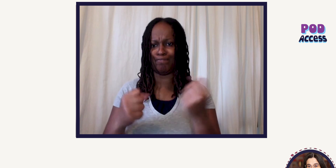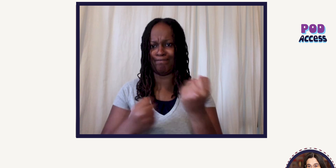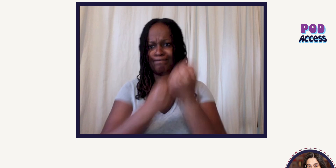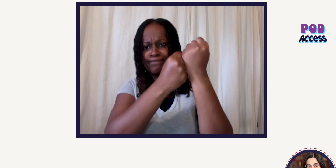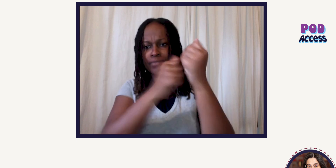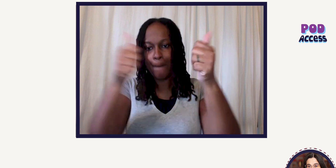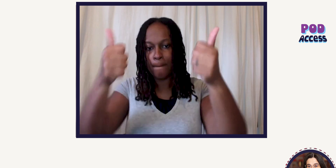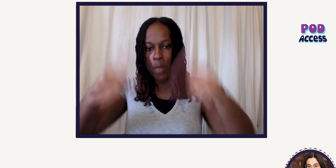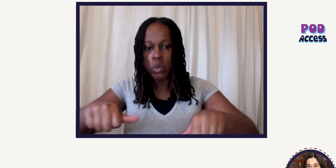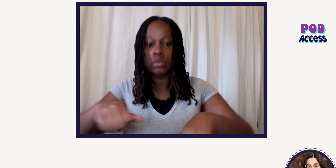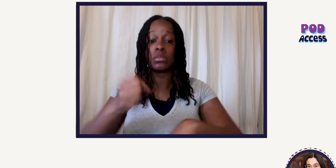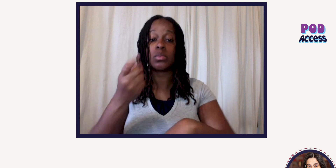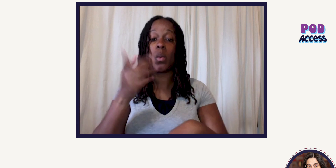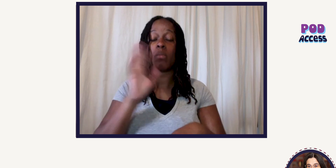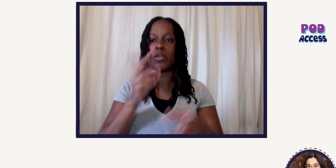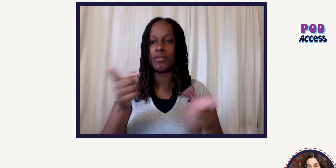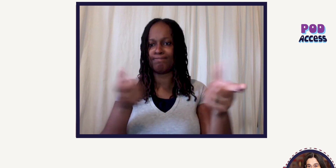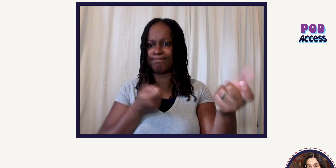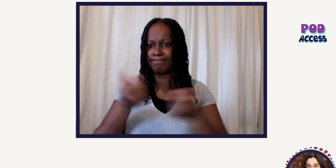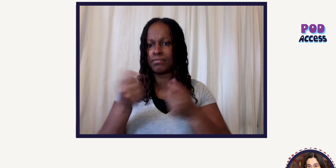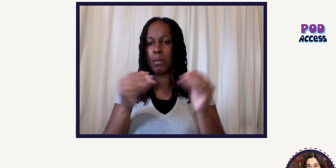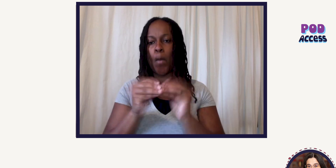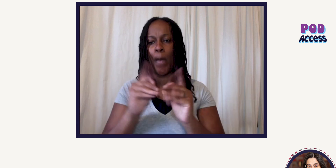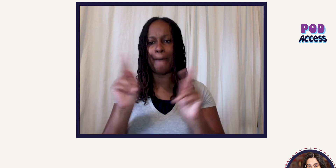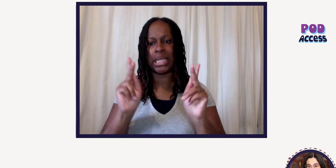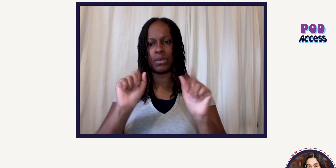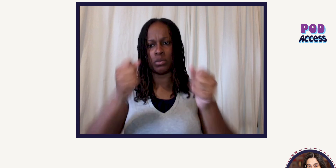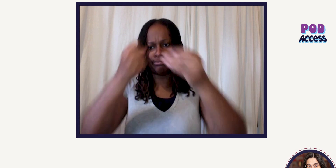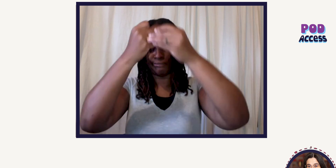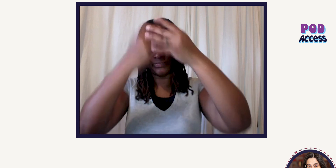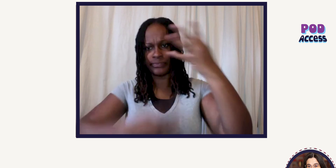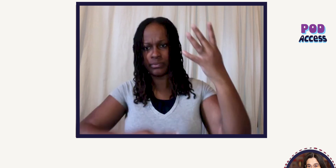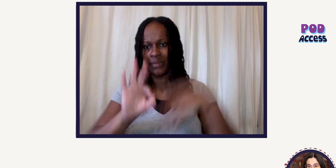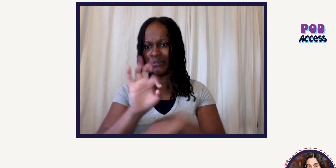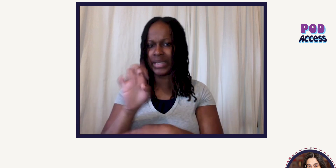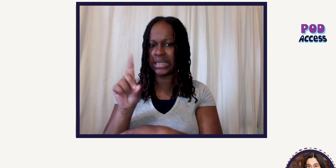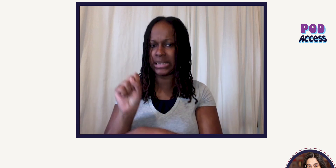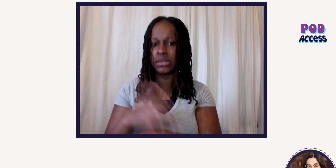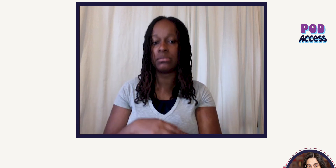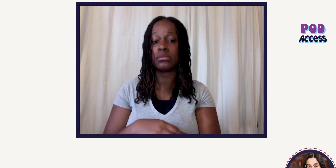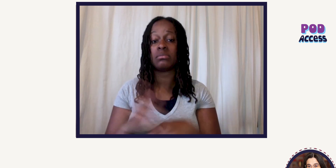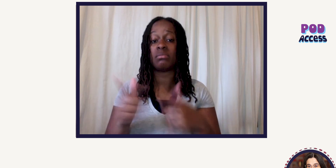And then you can get more link clicks, and you could customize the ads to ensure that they are getting the type of